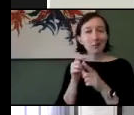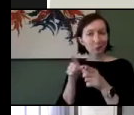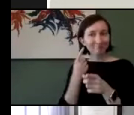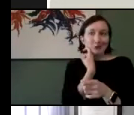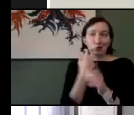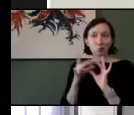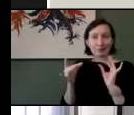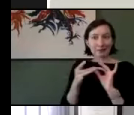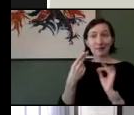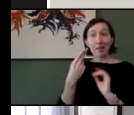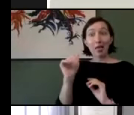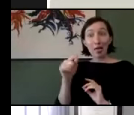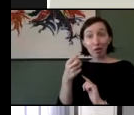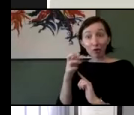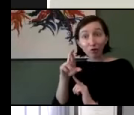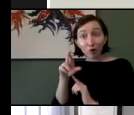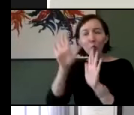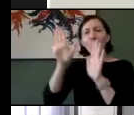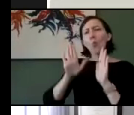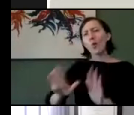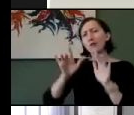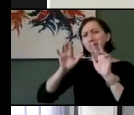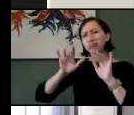Heather providing captions today.